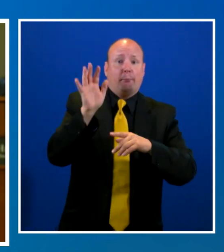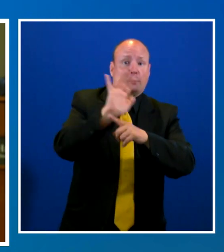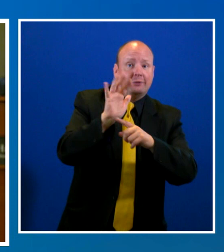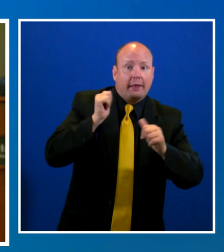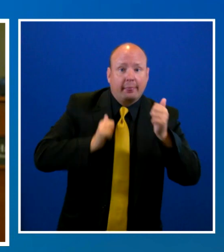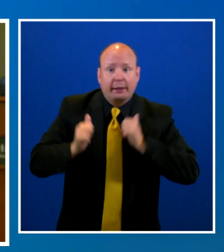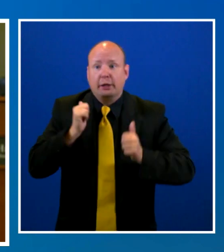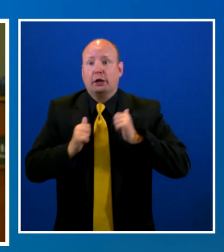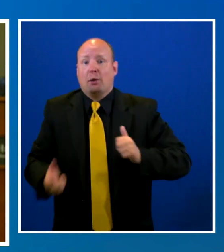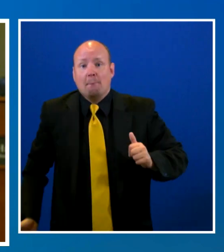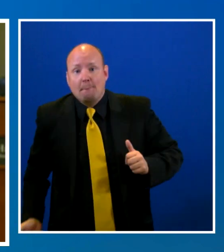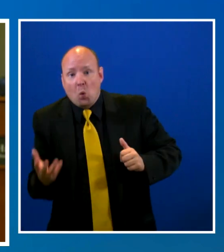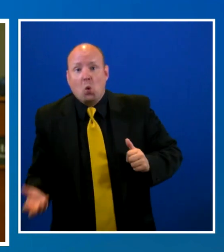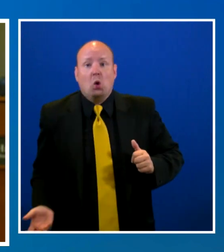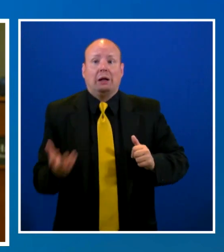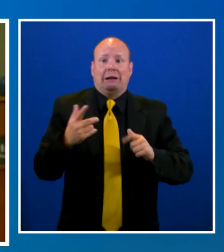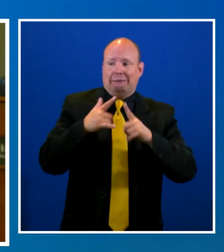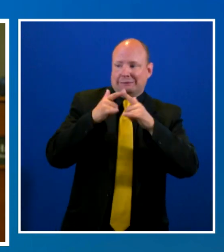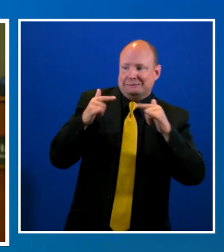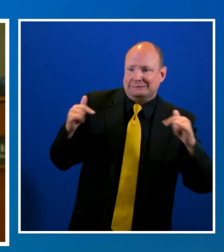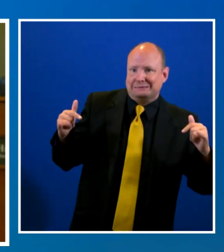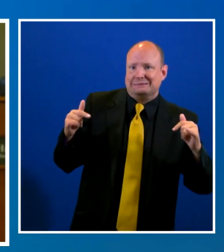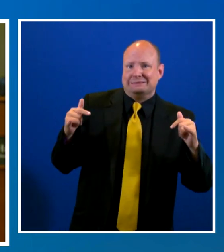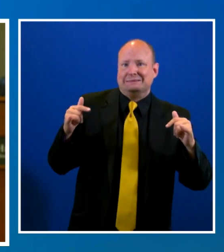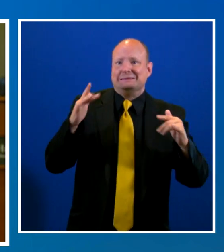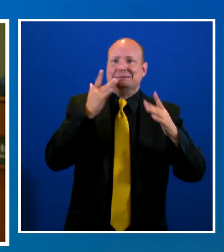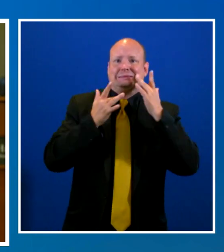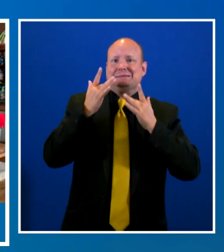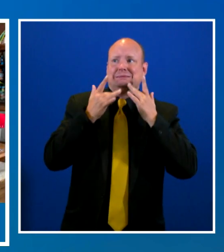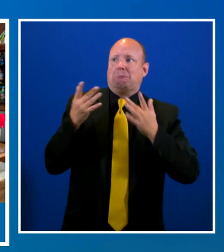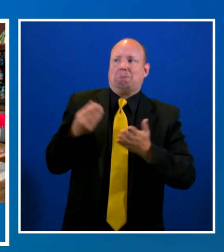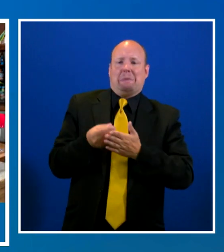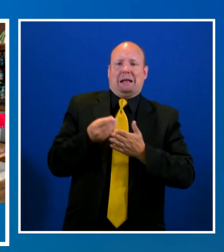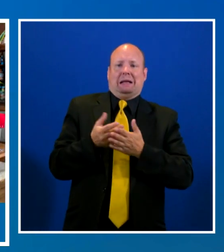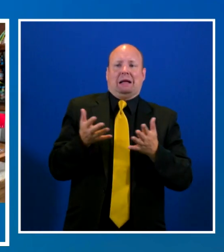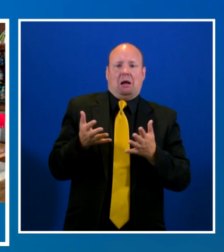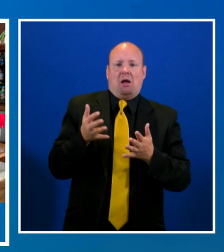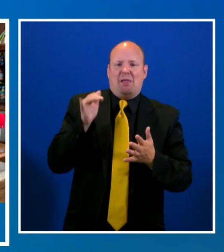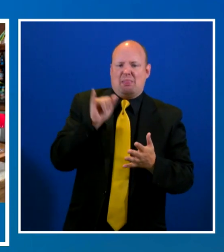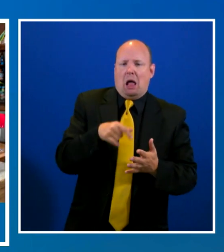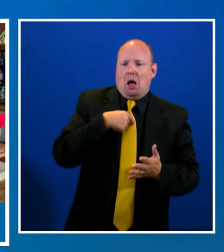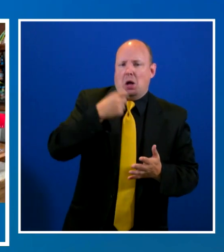I'm pleased to report that the city has issued $23,850 dollars